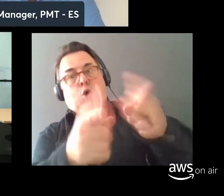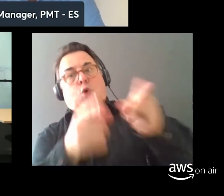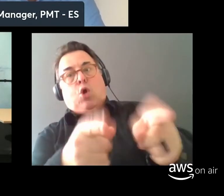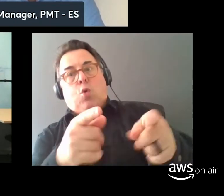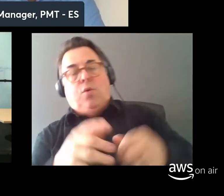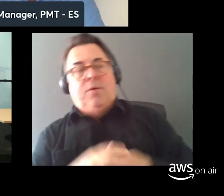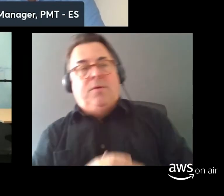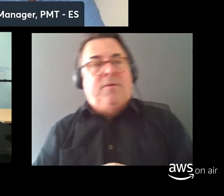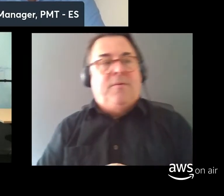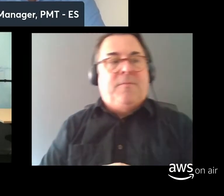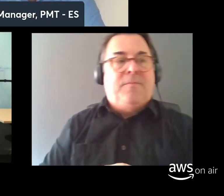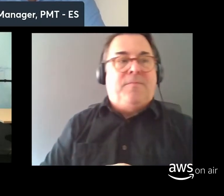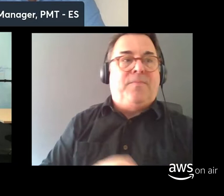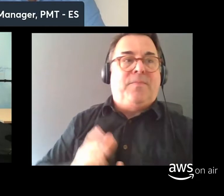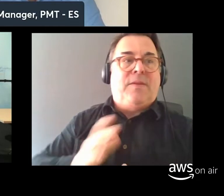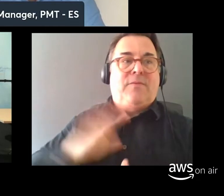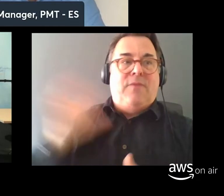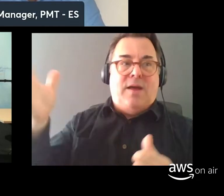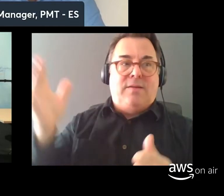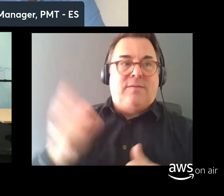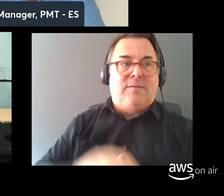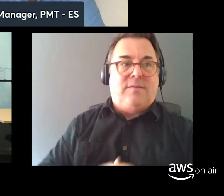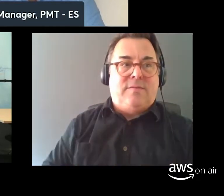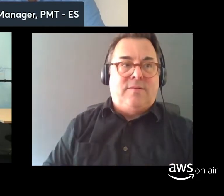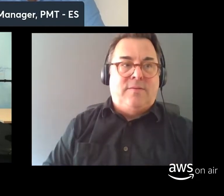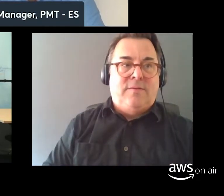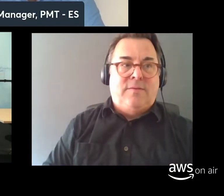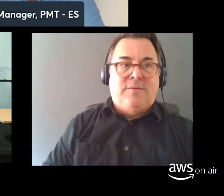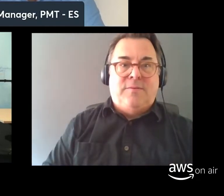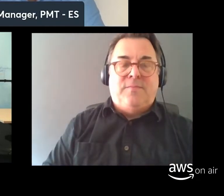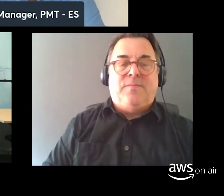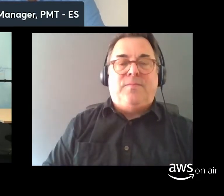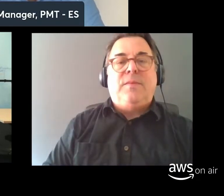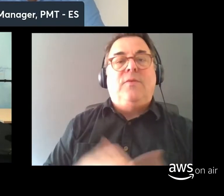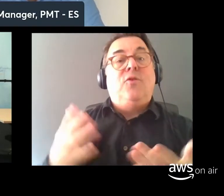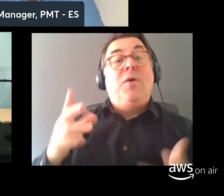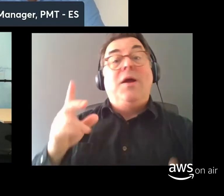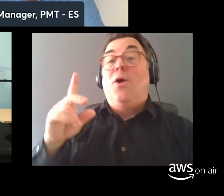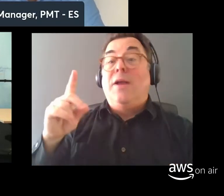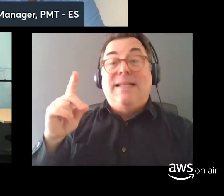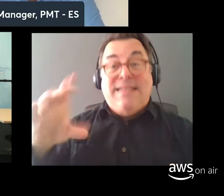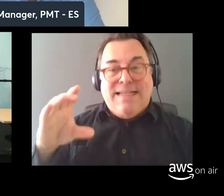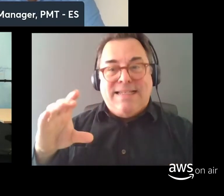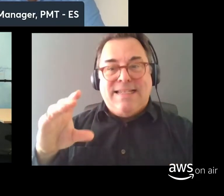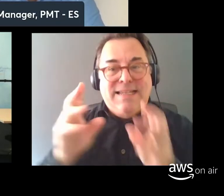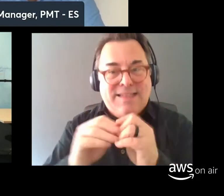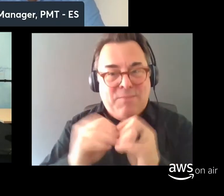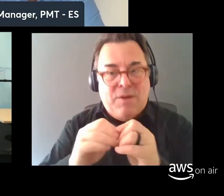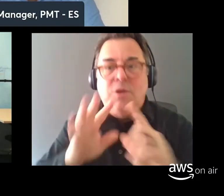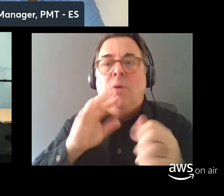Fine, fine. Yeah. So we're here at the DC Summit. We're talking to a lot of public sector customers.